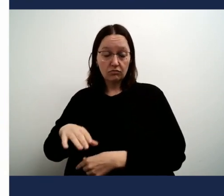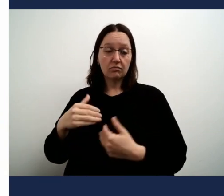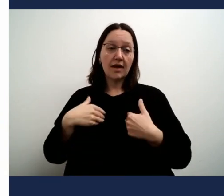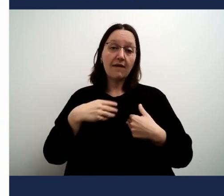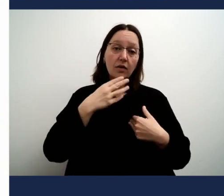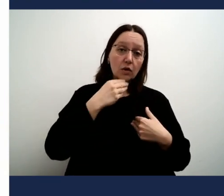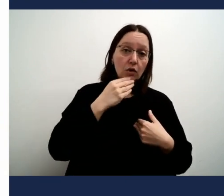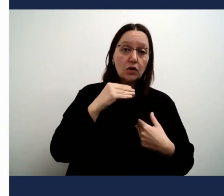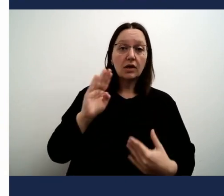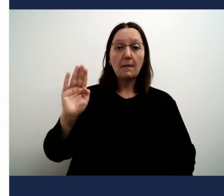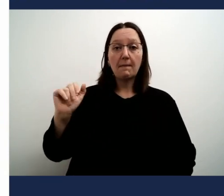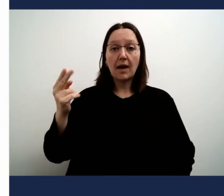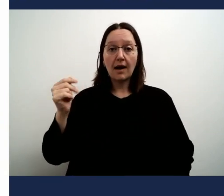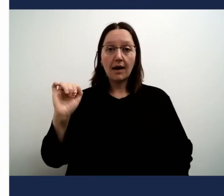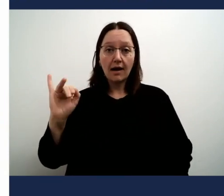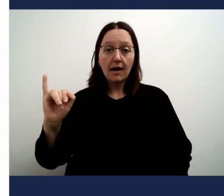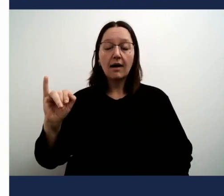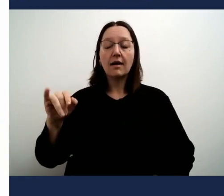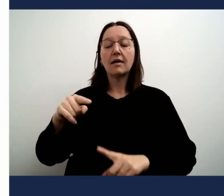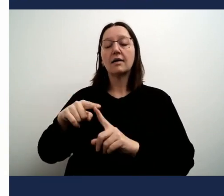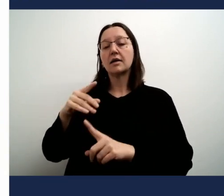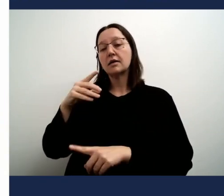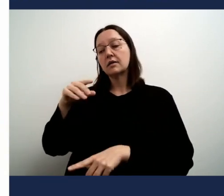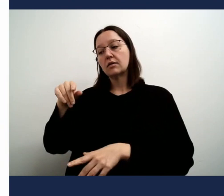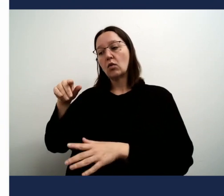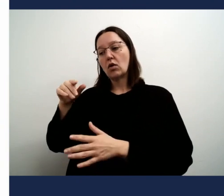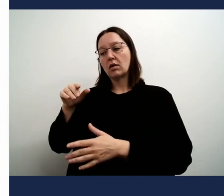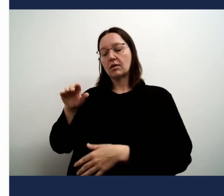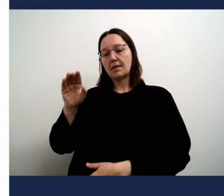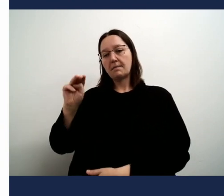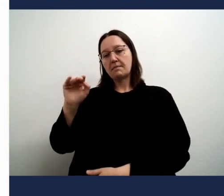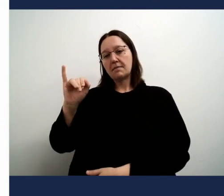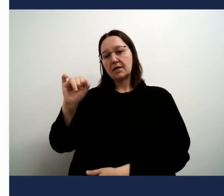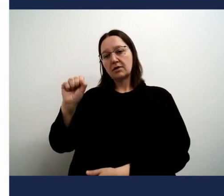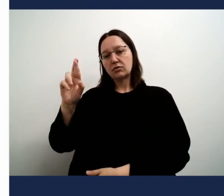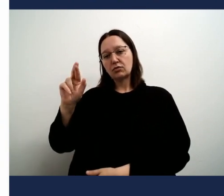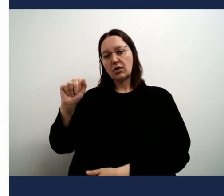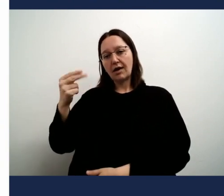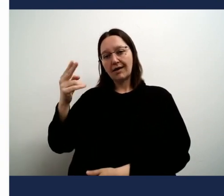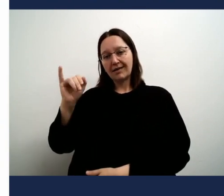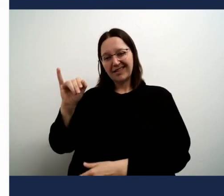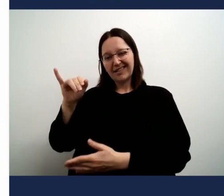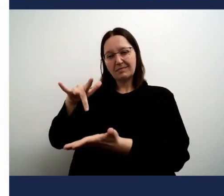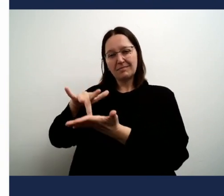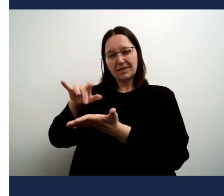under the sun. Women's rights, abortion, LGBTQ, and so forth. It's important to understand